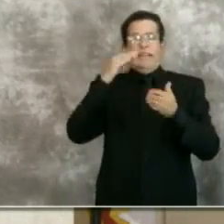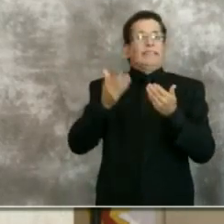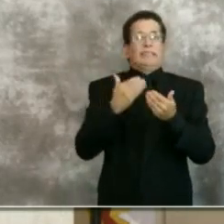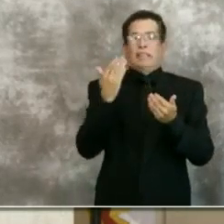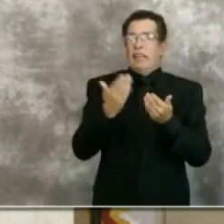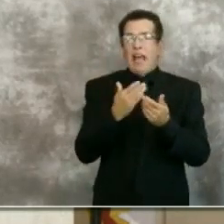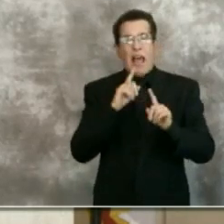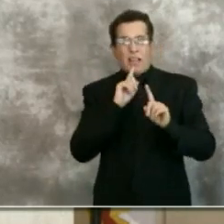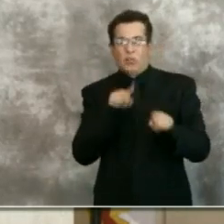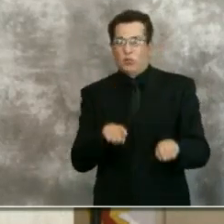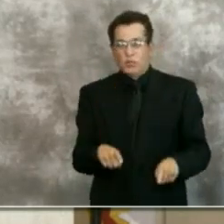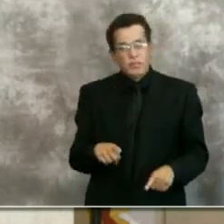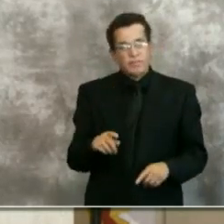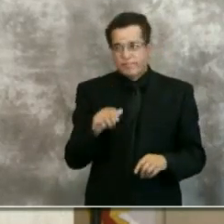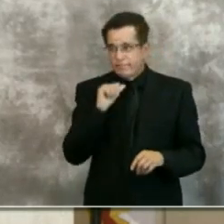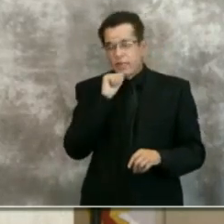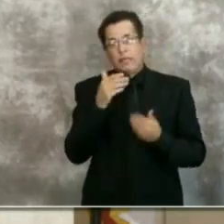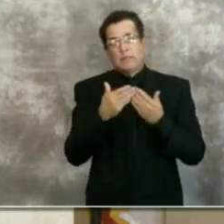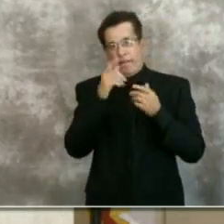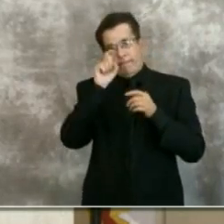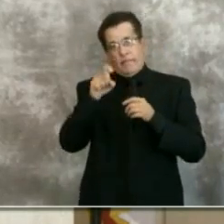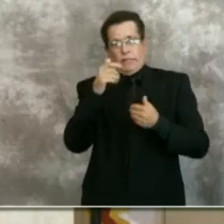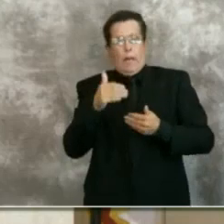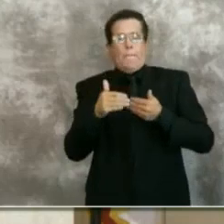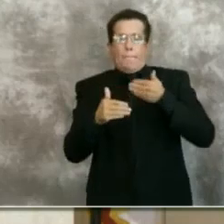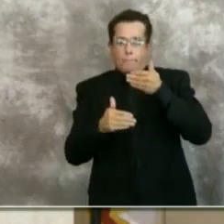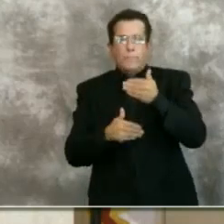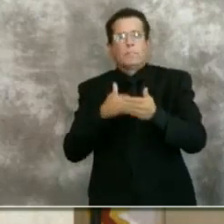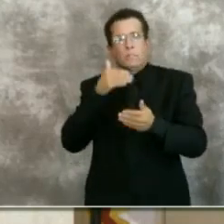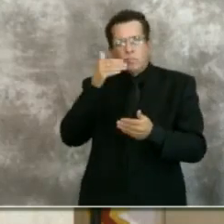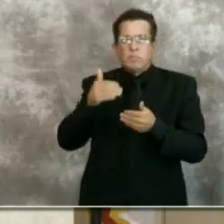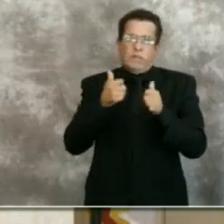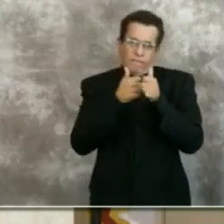OF. THERE'S NO SILVER BULLET ARE MAGIC TRICK HERE. THE BEST